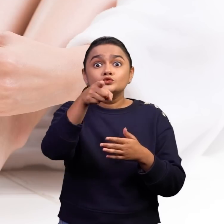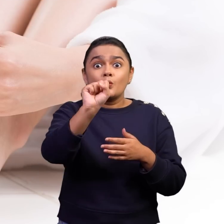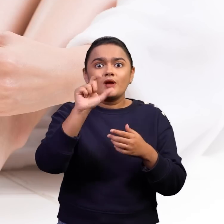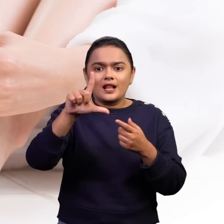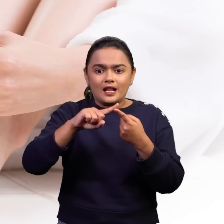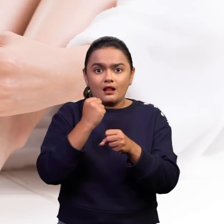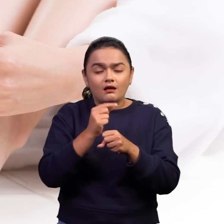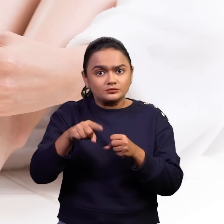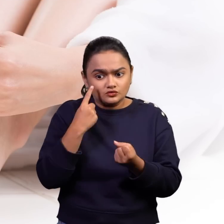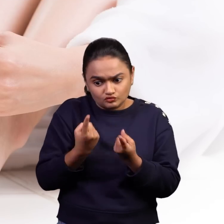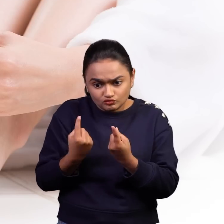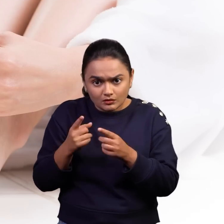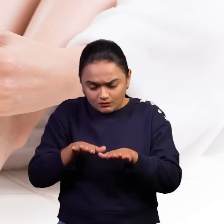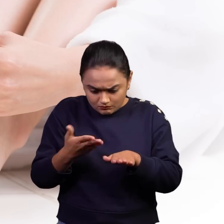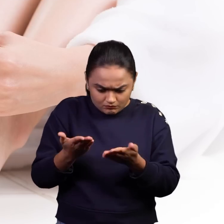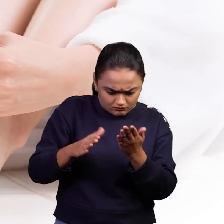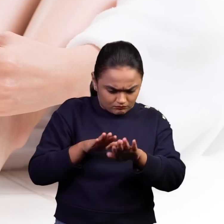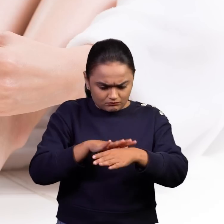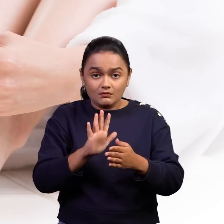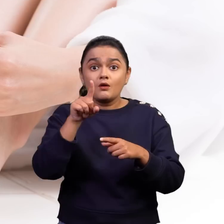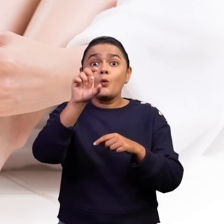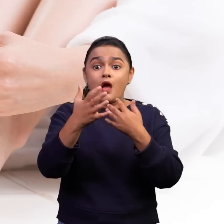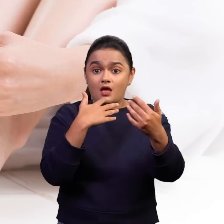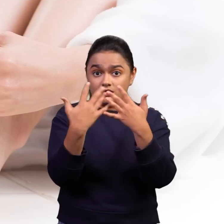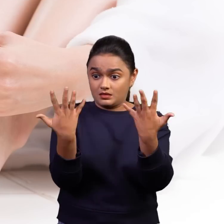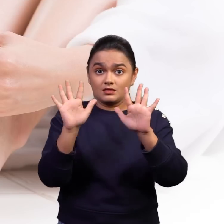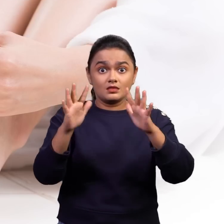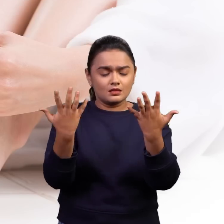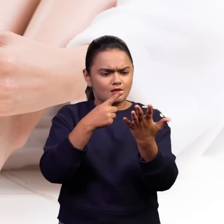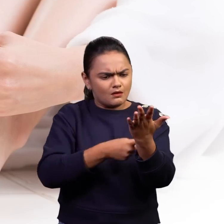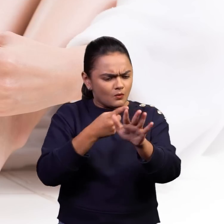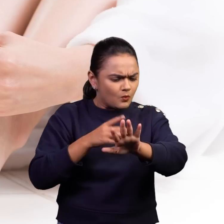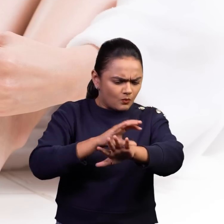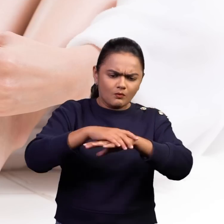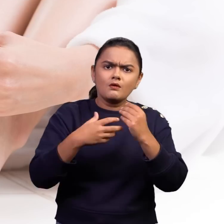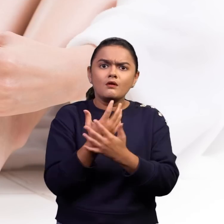So do check you legs and hands for wounds.